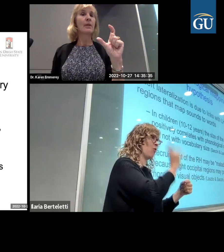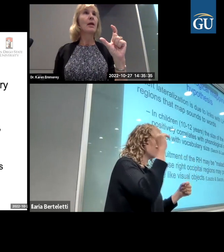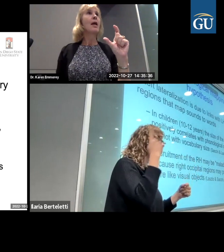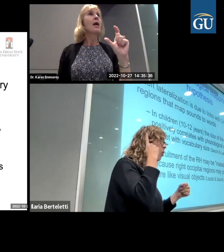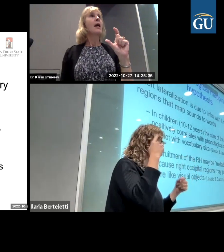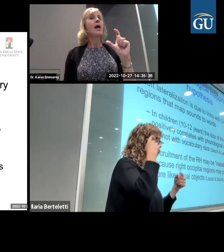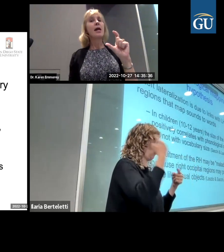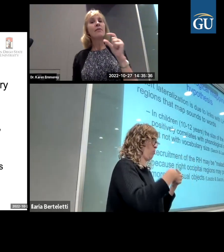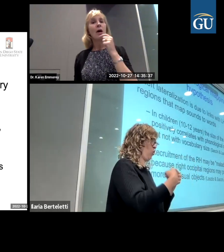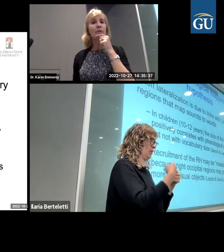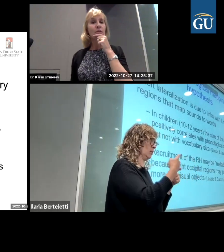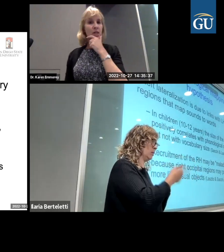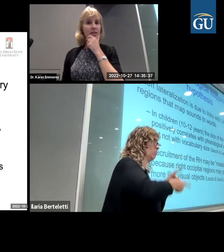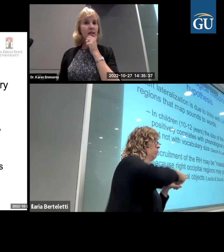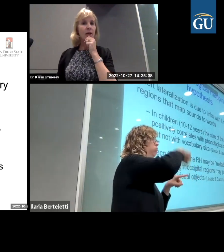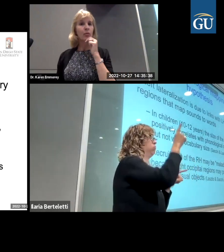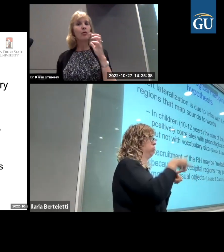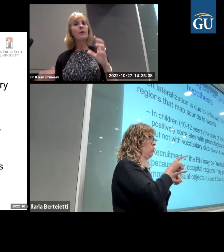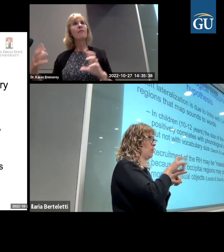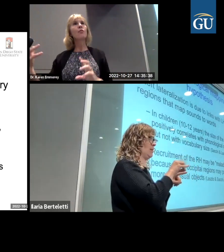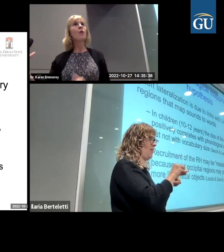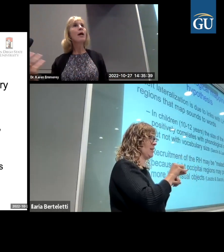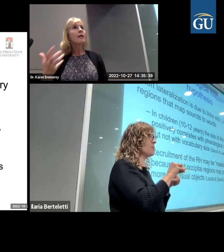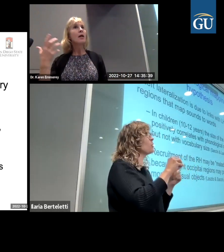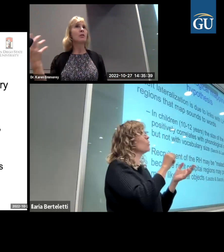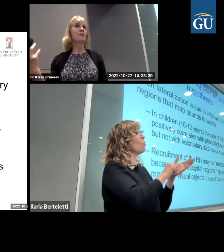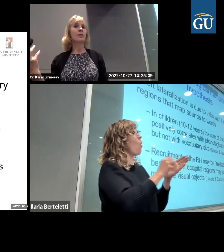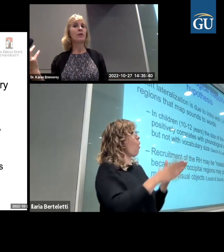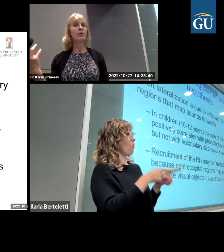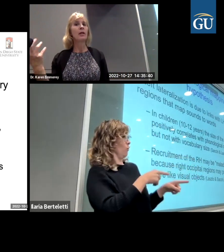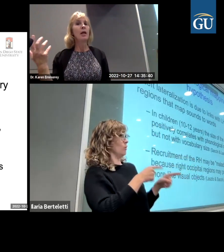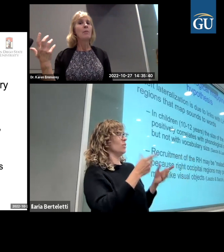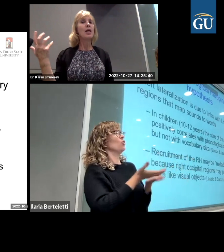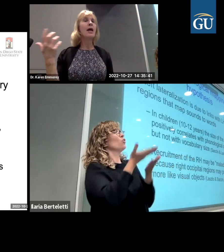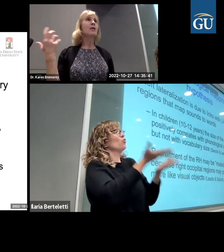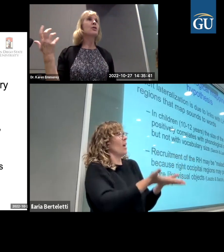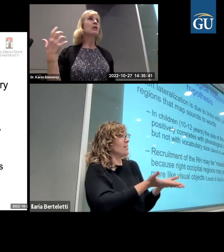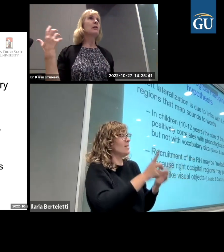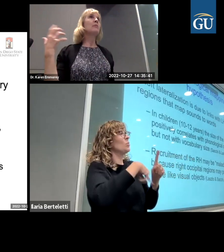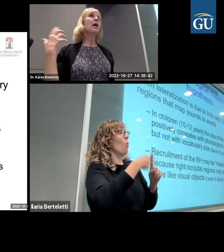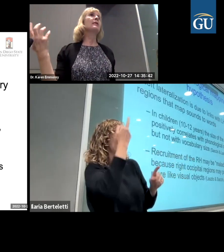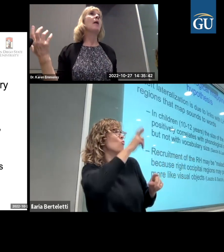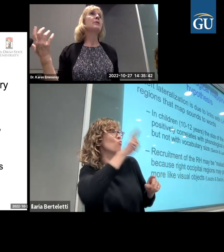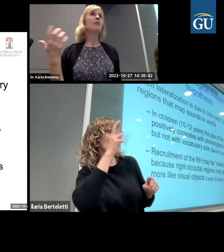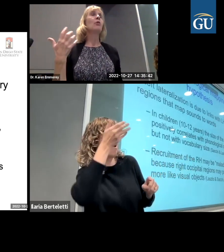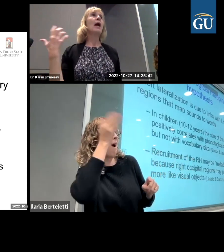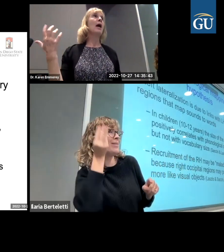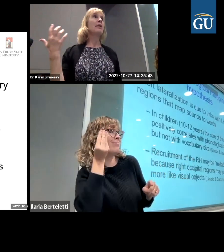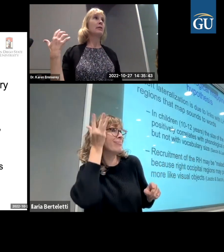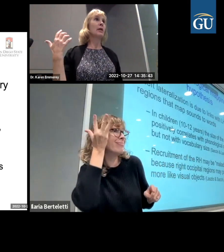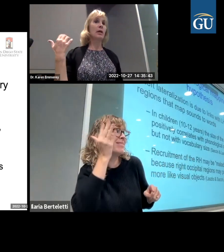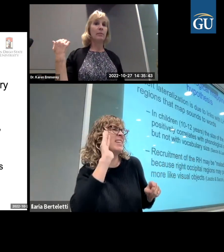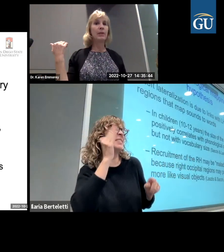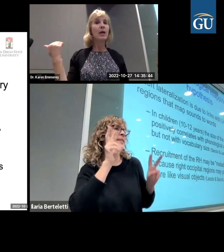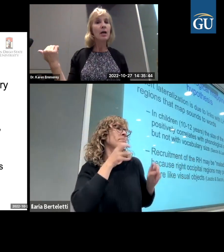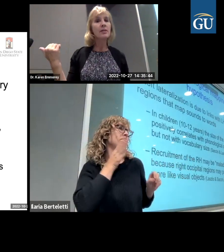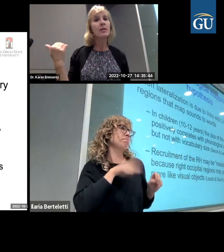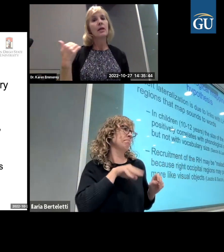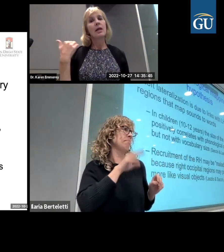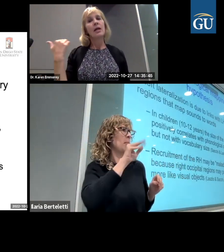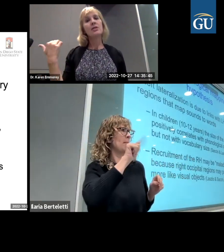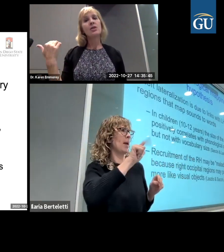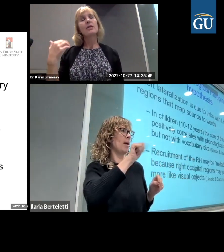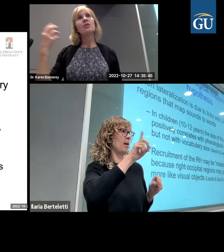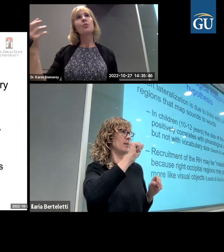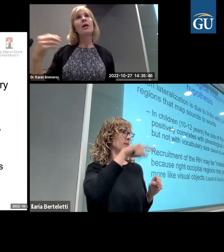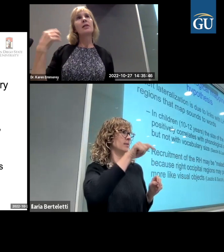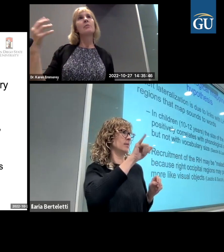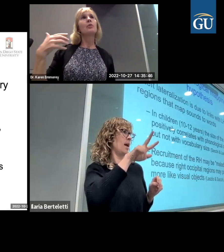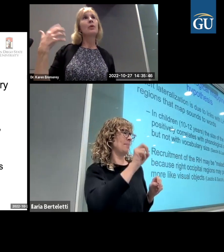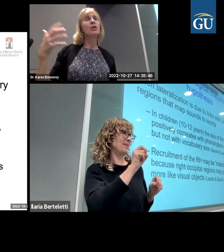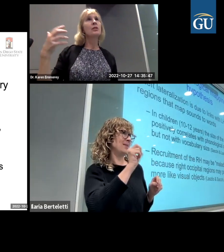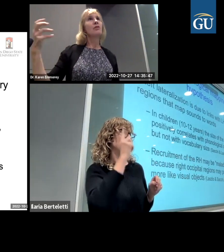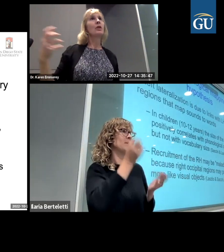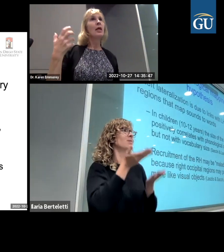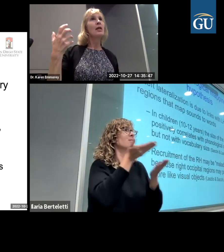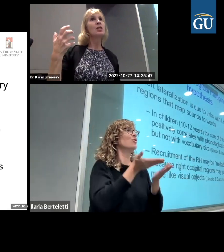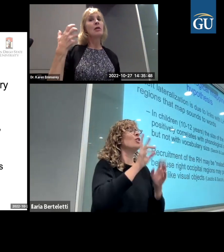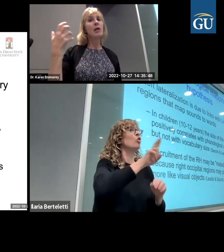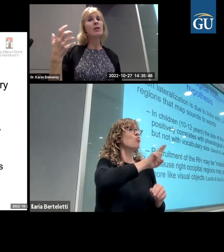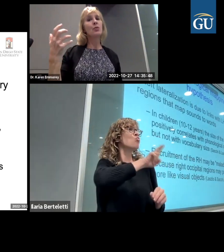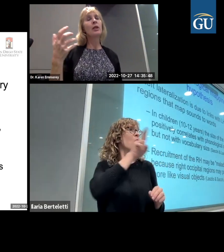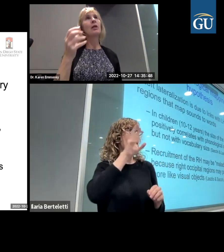it suggests that these right occipital regions, if they're engaged, they may be treating words, not as um uh strings of uh letters, but really as object as pictures, in a sense which is not helpful to reading.